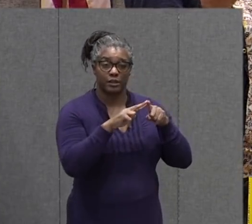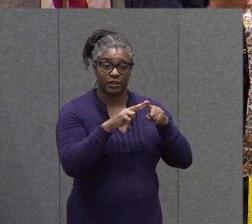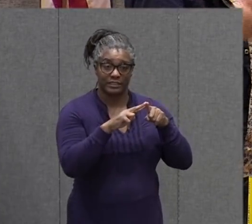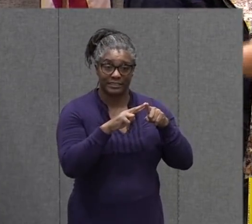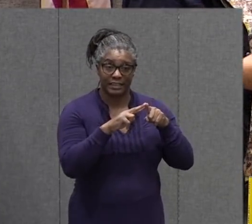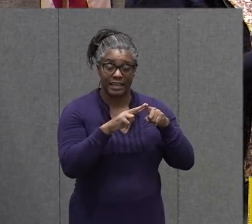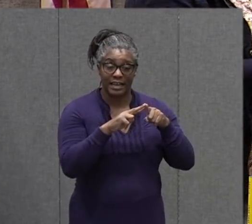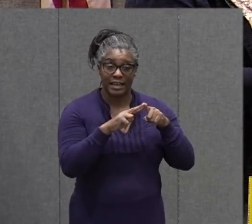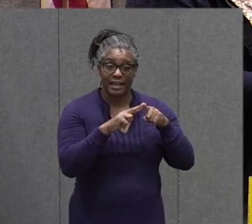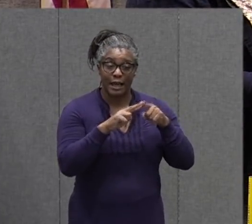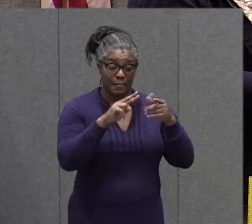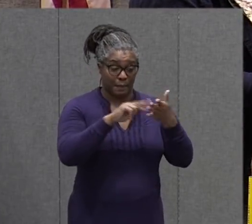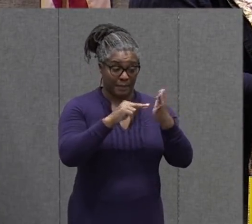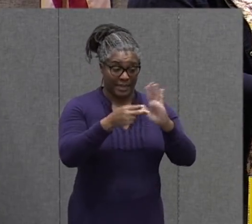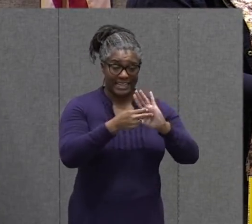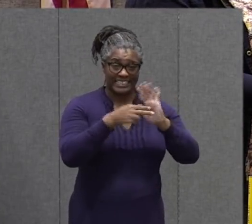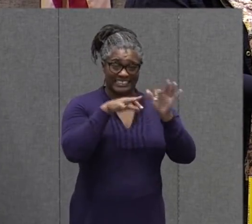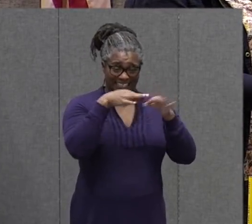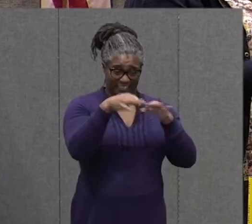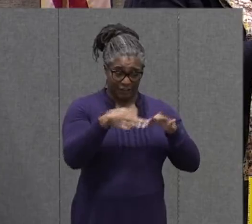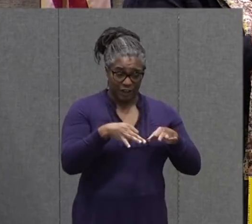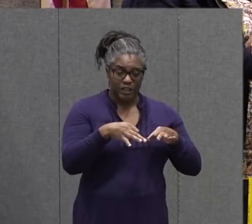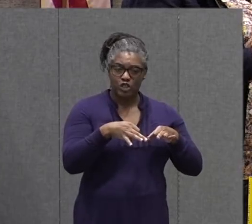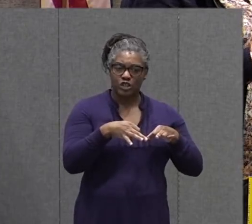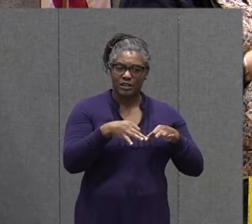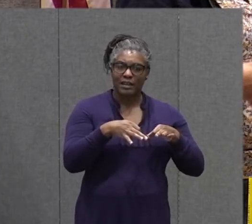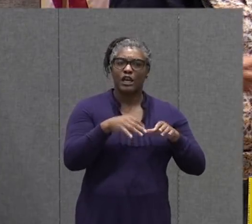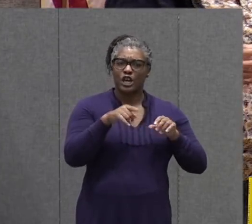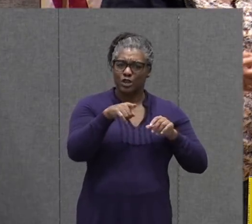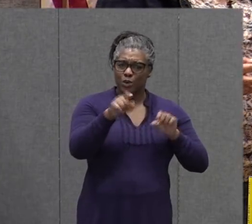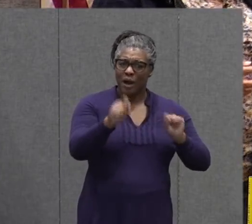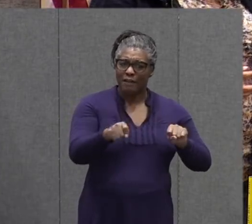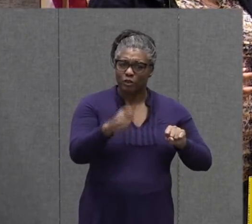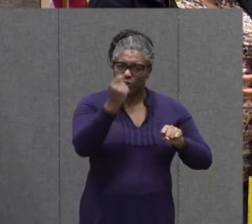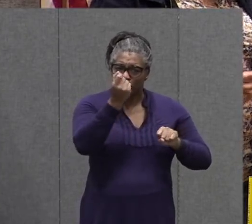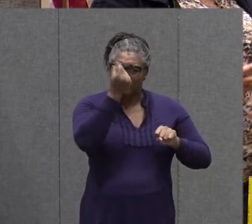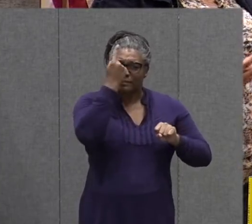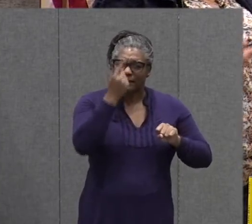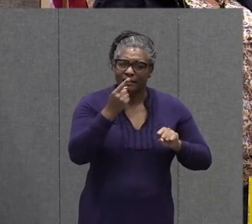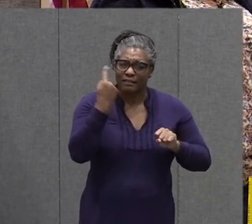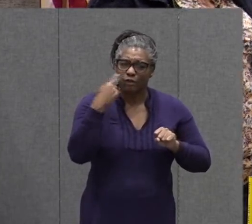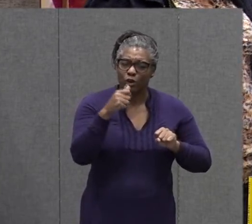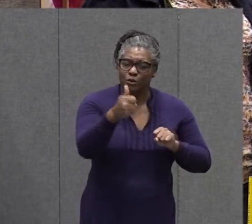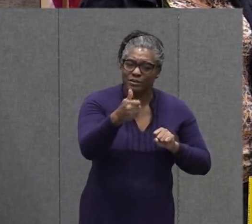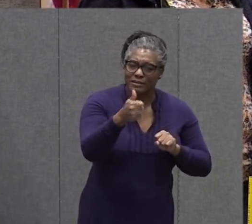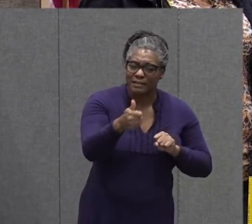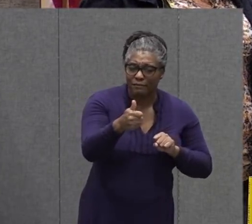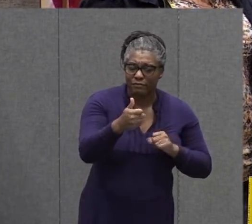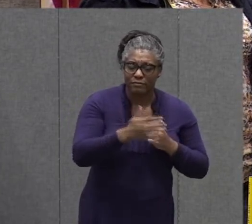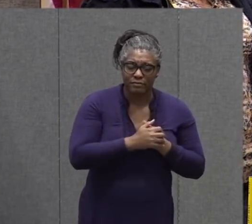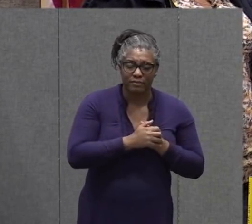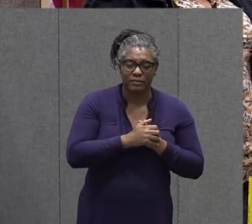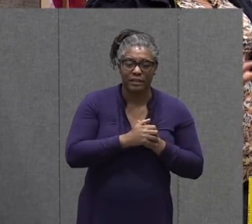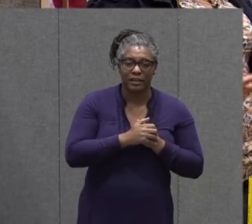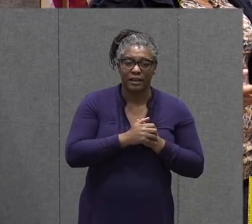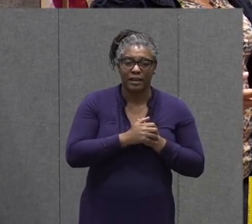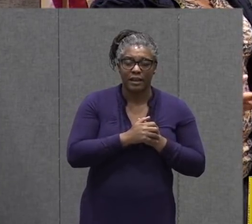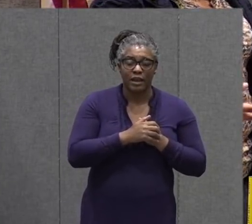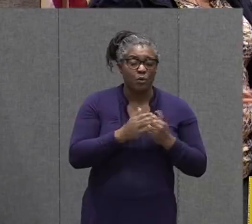Take Miss Martindale descriptions, take mine, mush them together, or however you heard them. And how you were able to put them in a sentence,